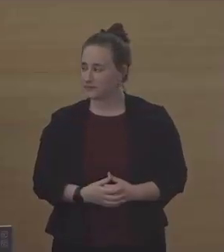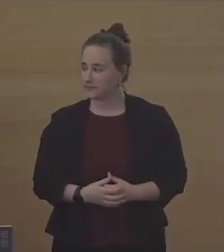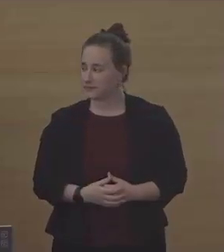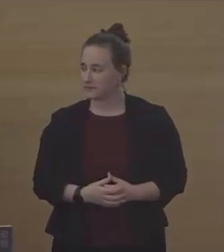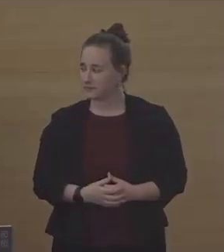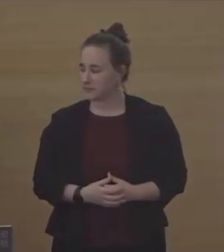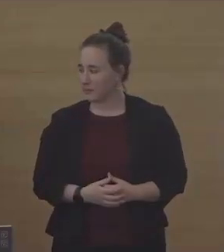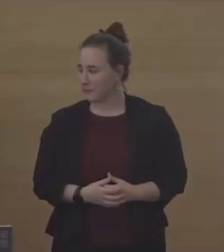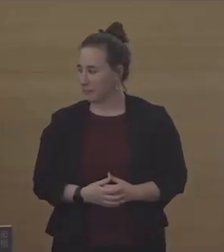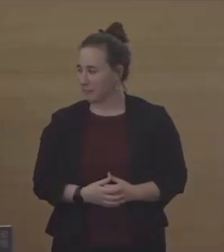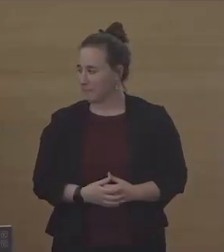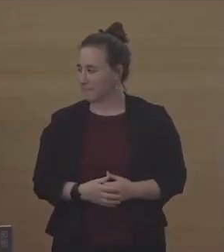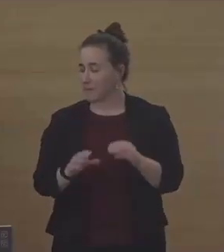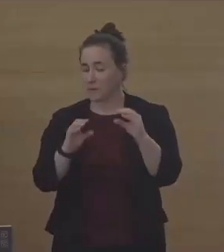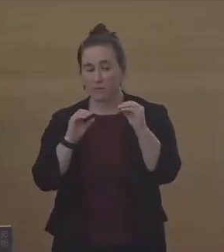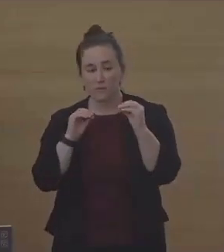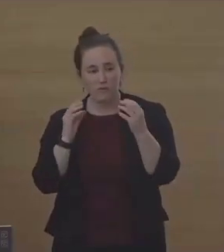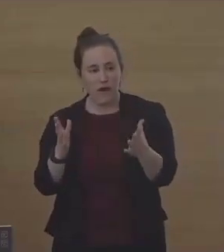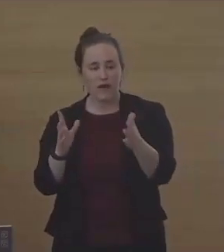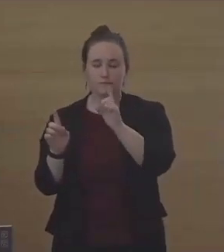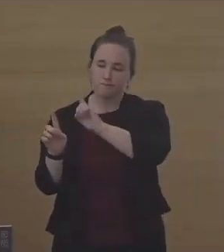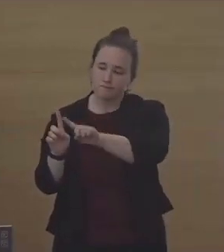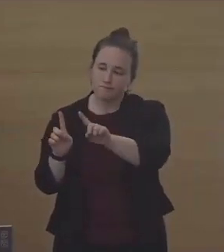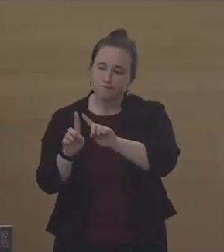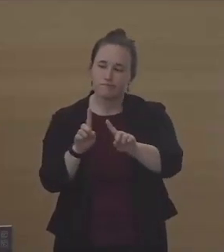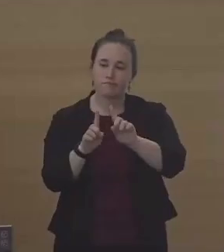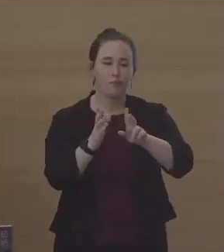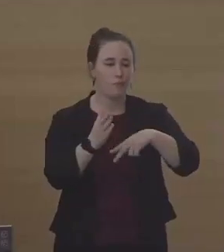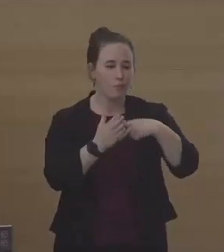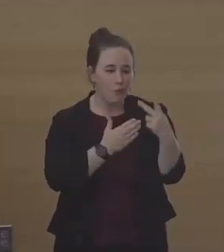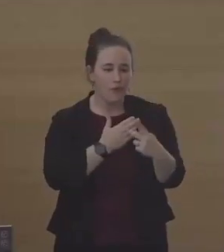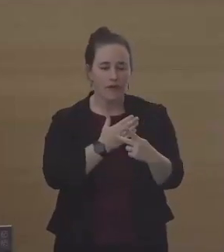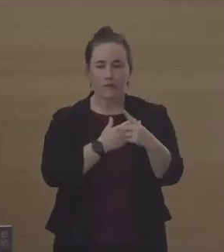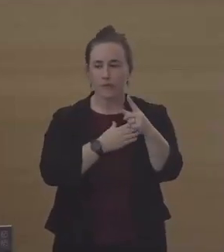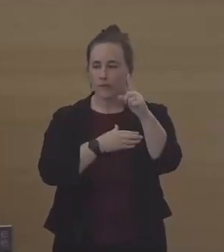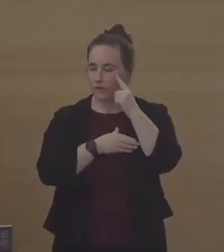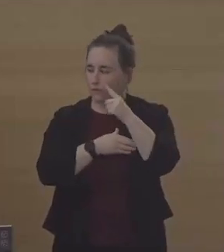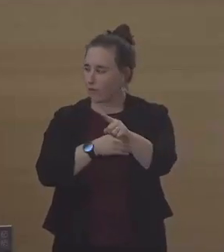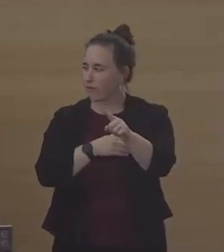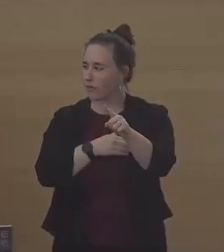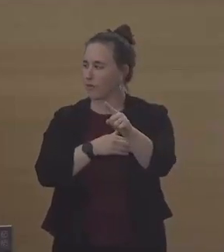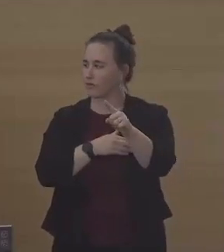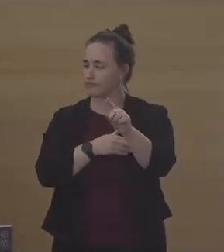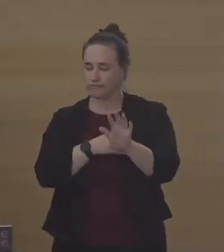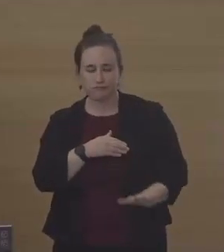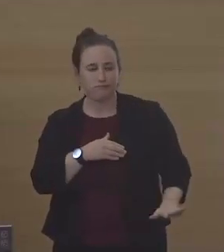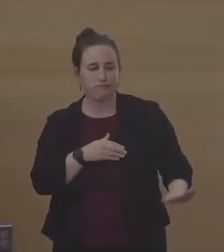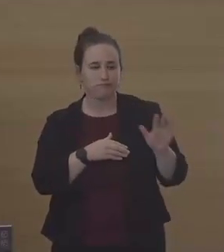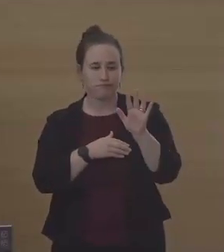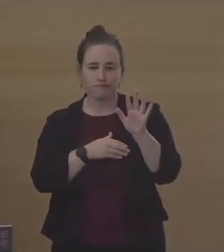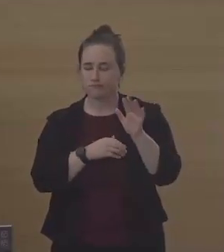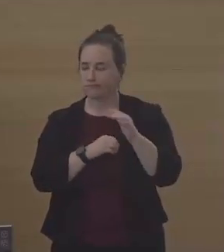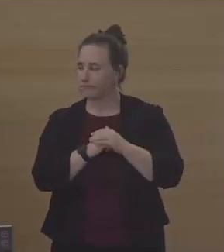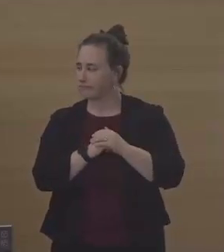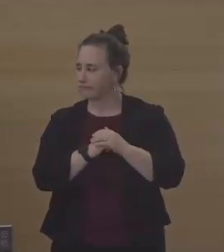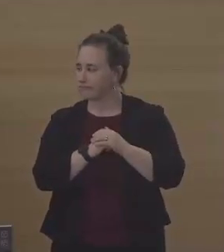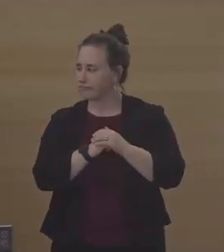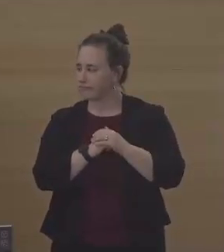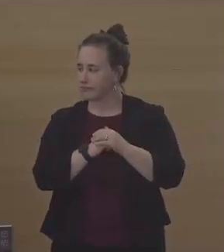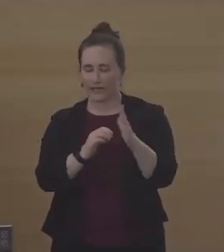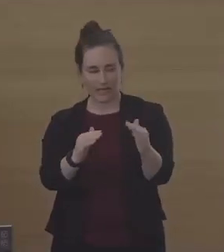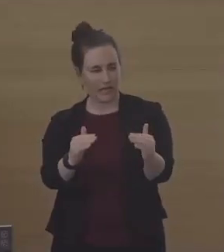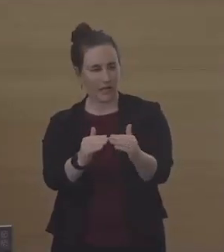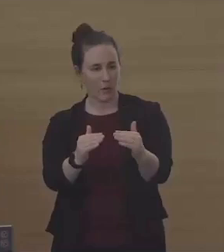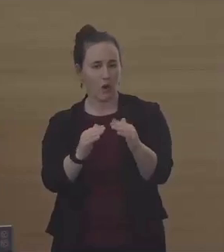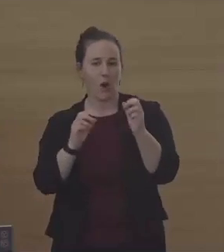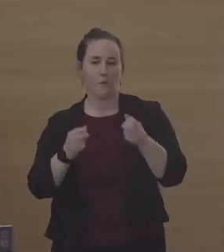to provide programming and equal opportunities for